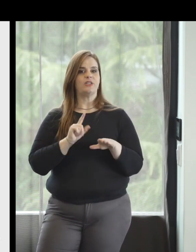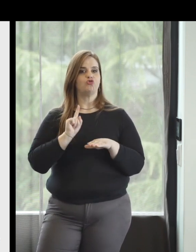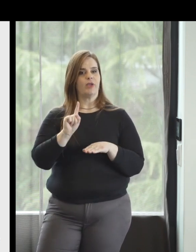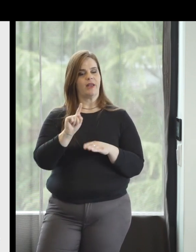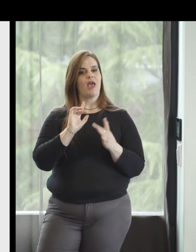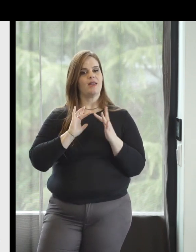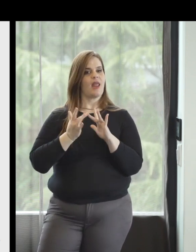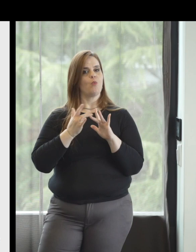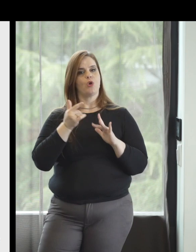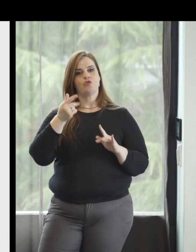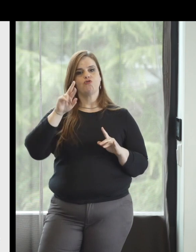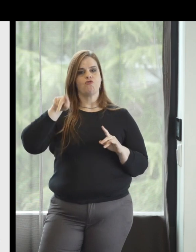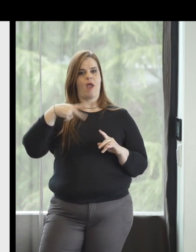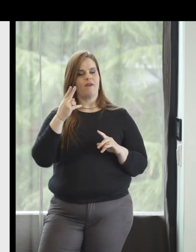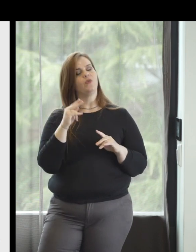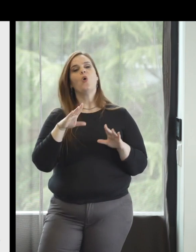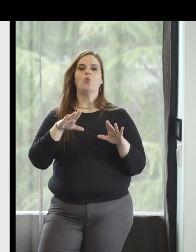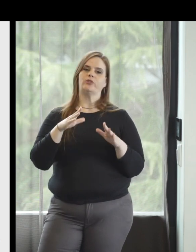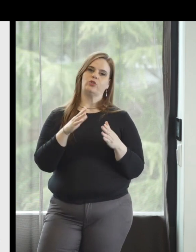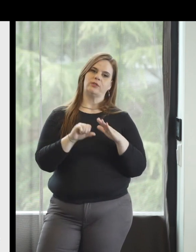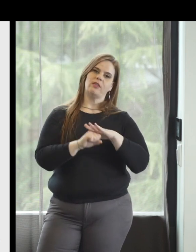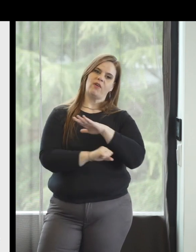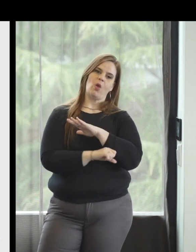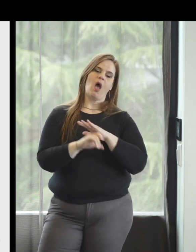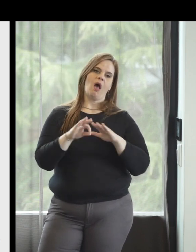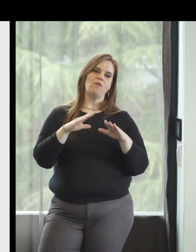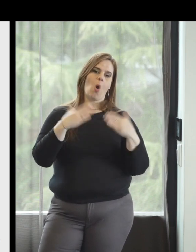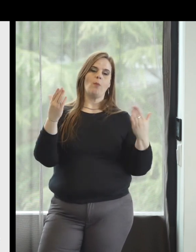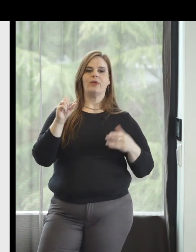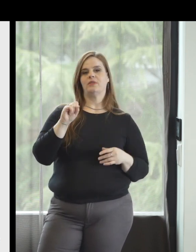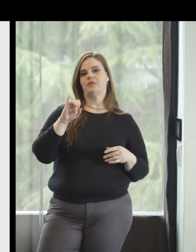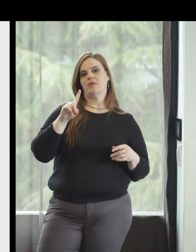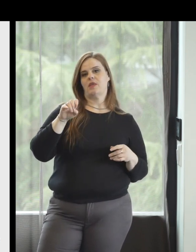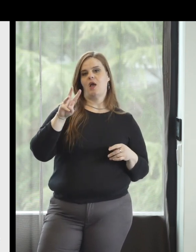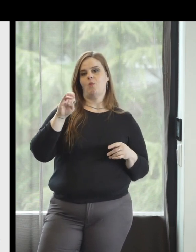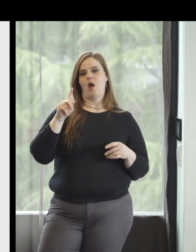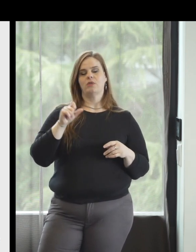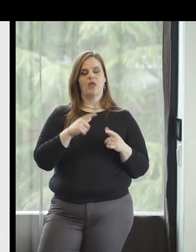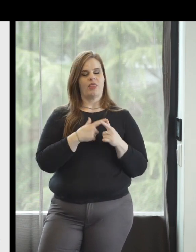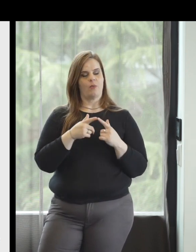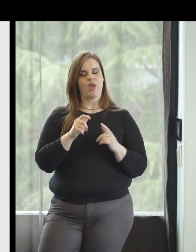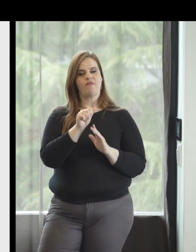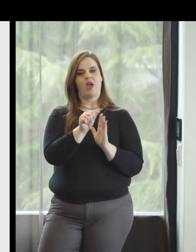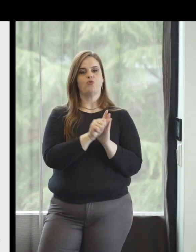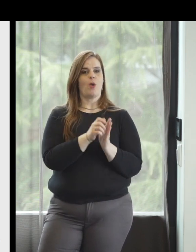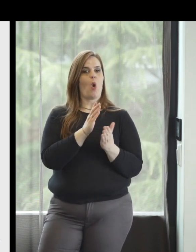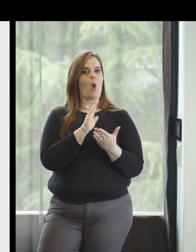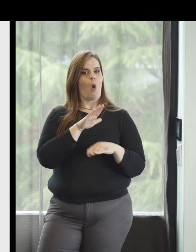which is the foundation of open sidewalks. And then we have attributes on the paths that are decided on and